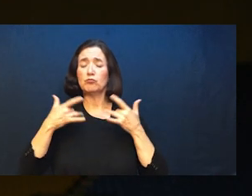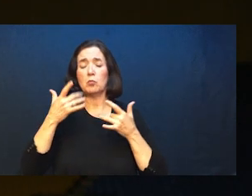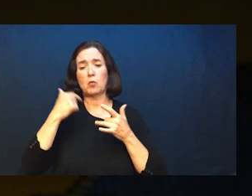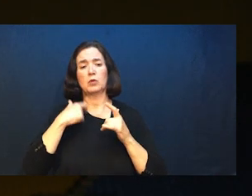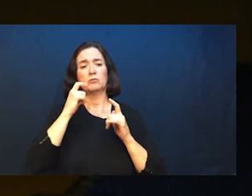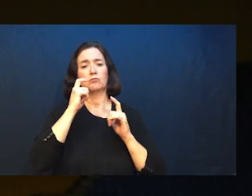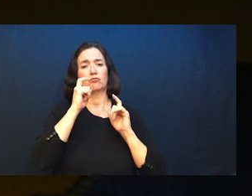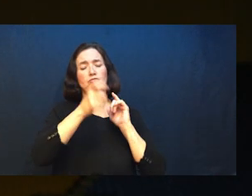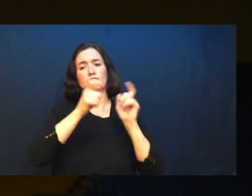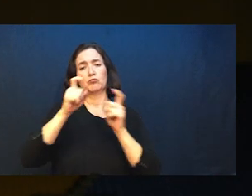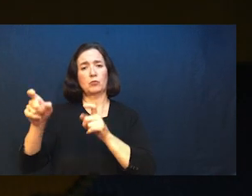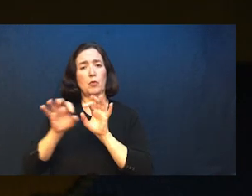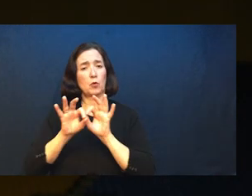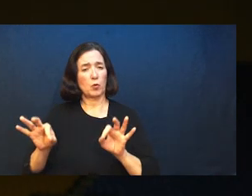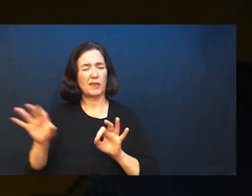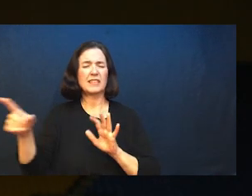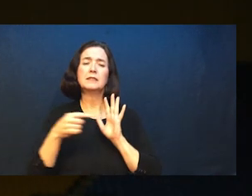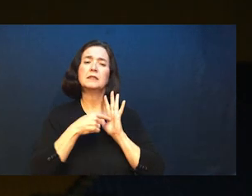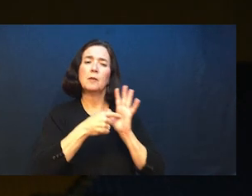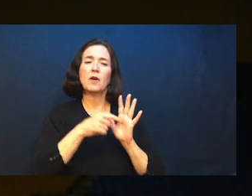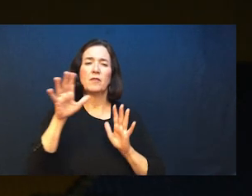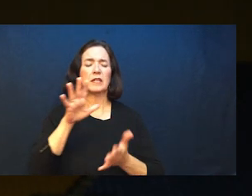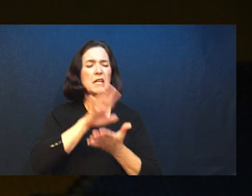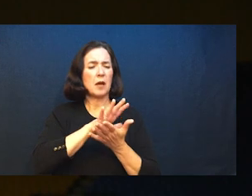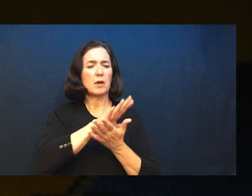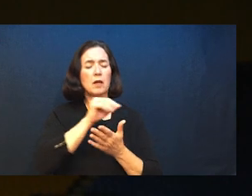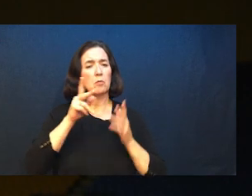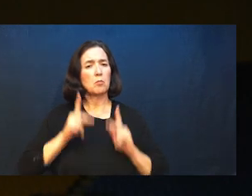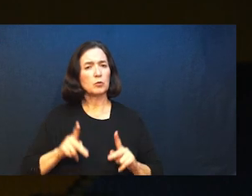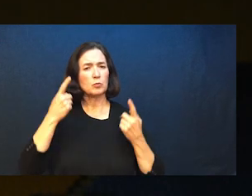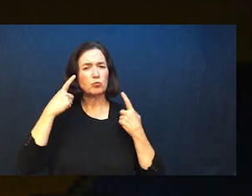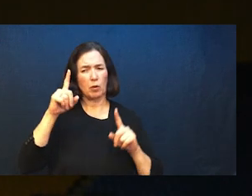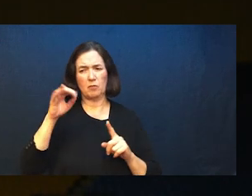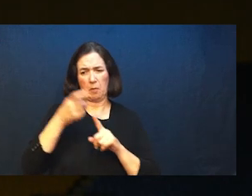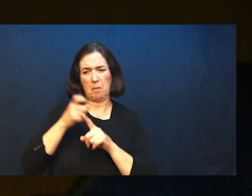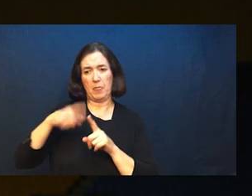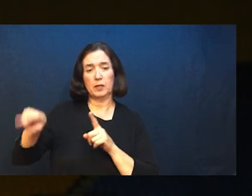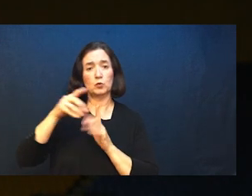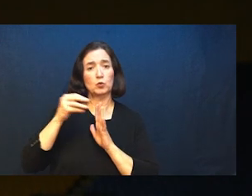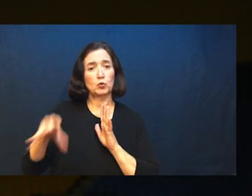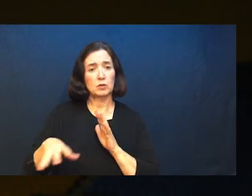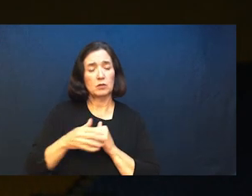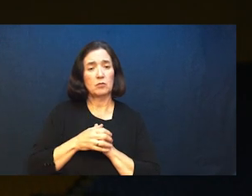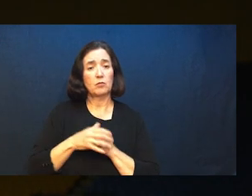as we confer these degrees as a symbol of the academic and personal achievement of these students.